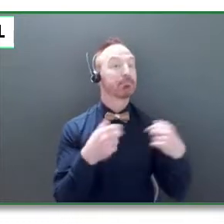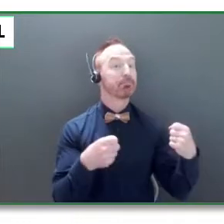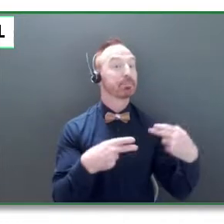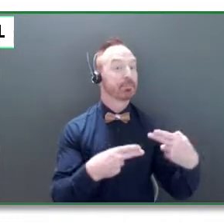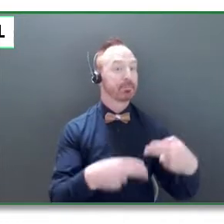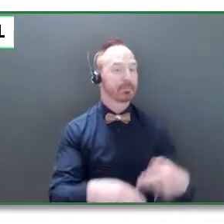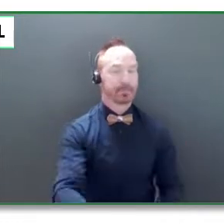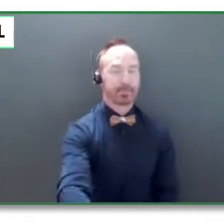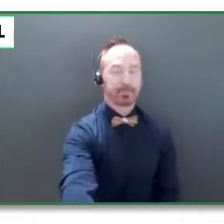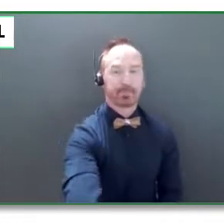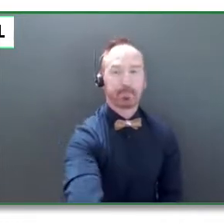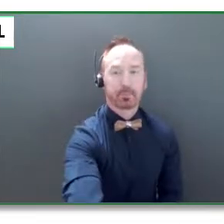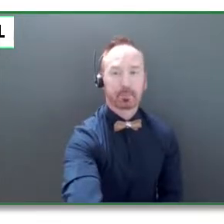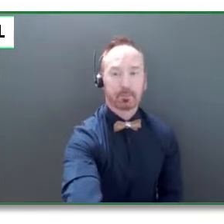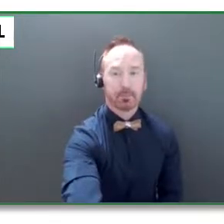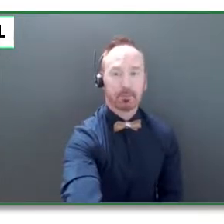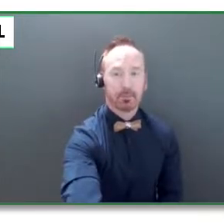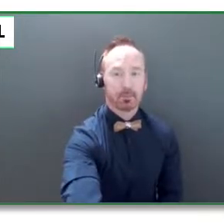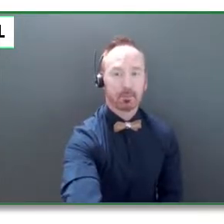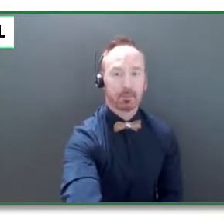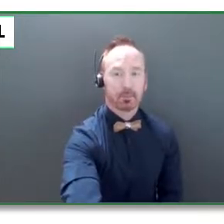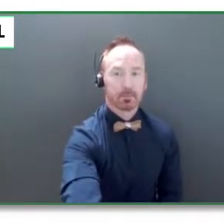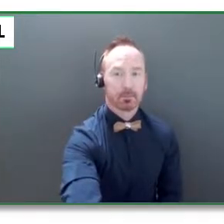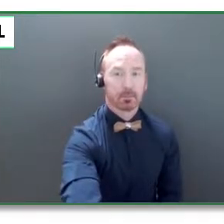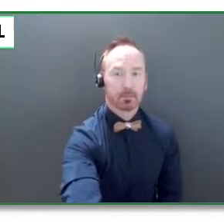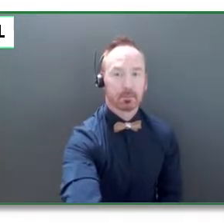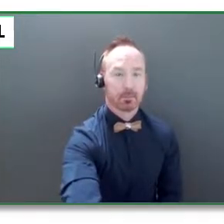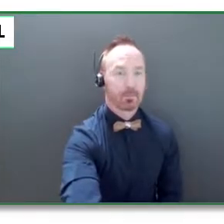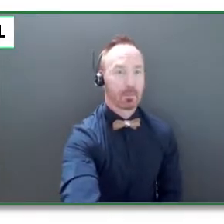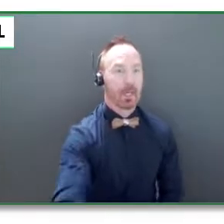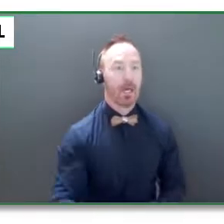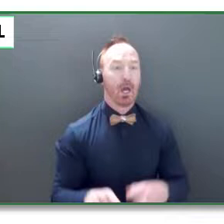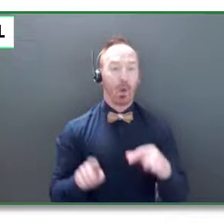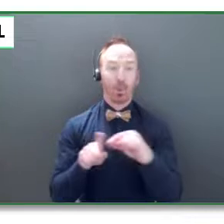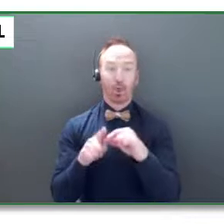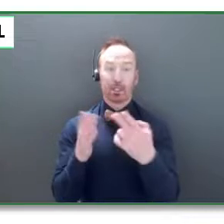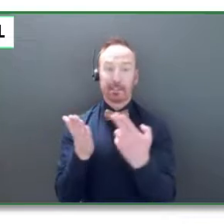Some key terms I'll be using today are physical literacy enriched environmental